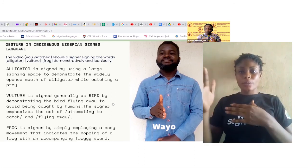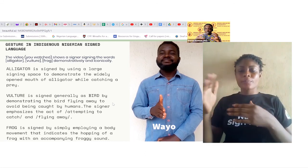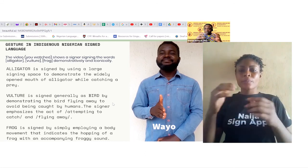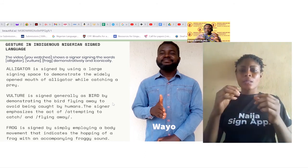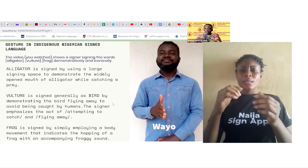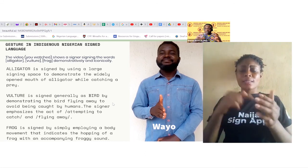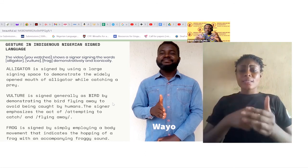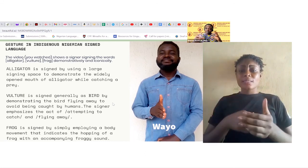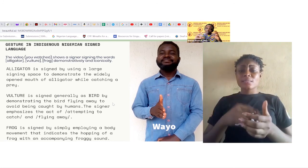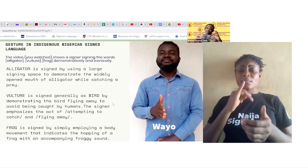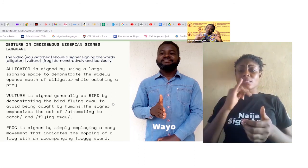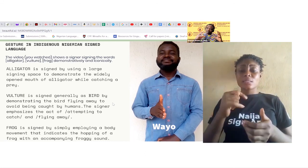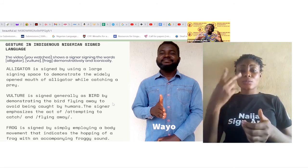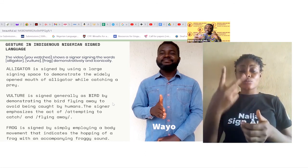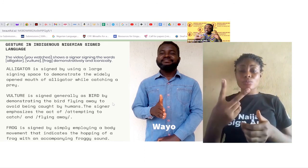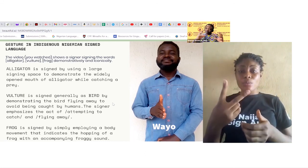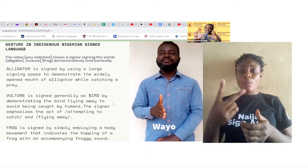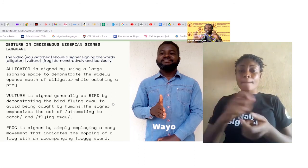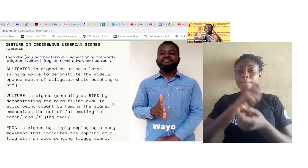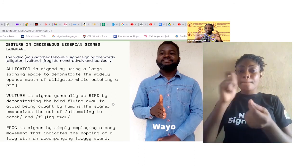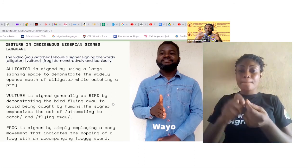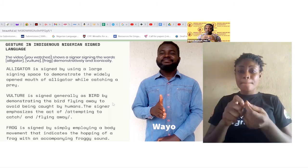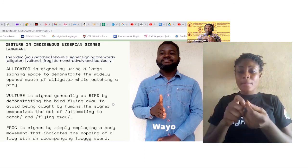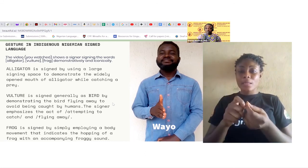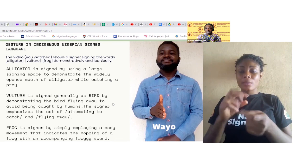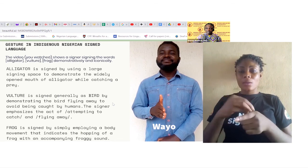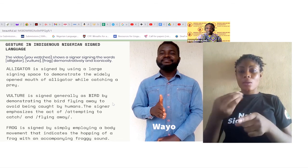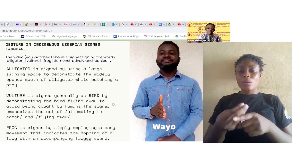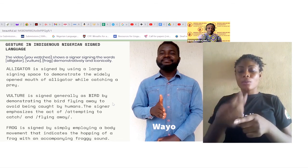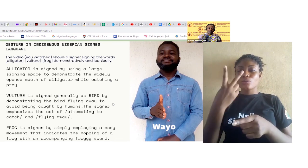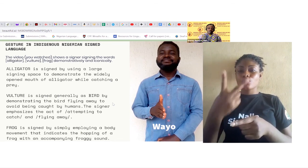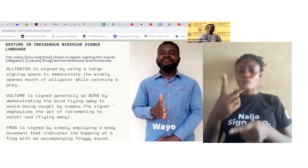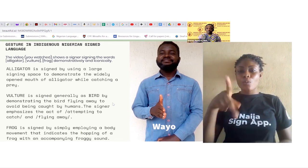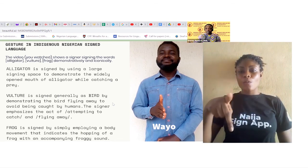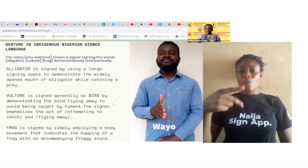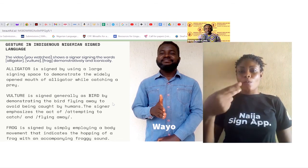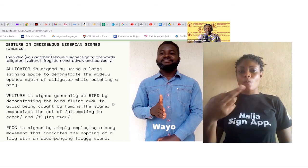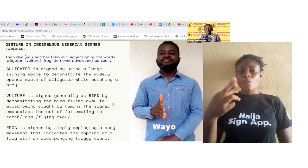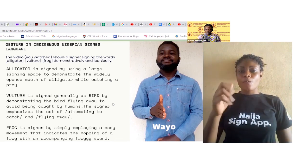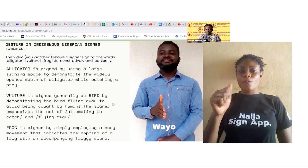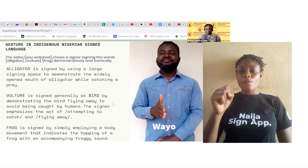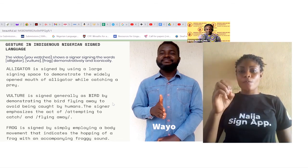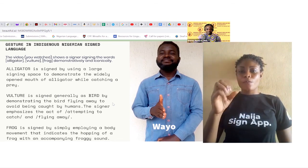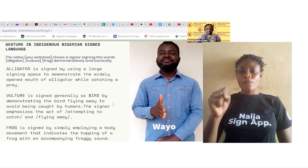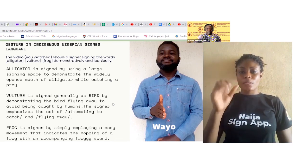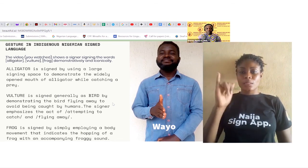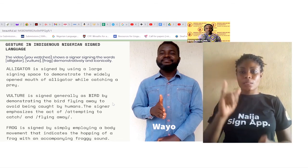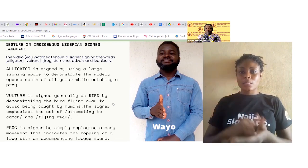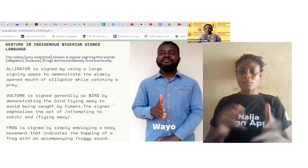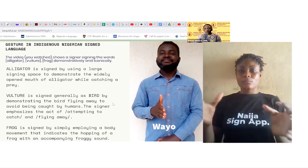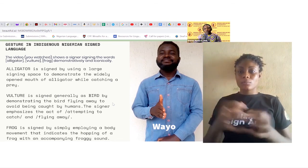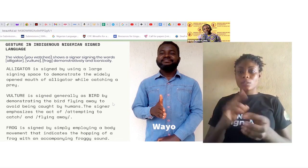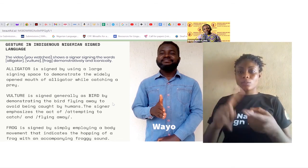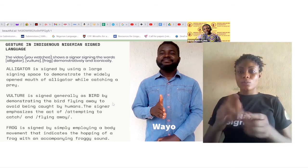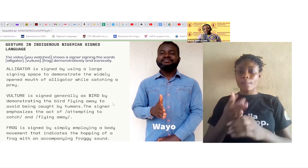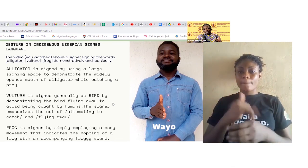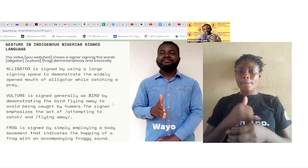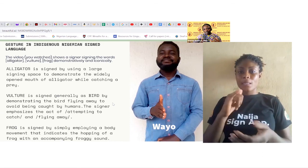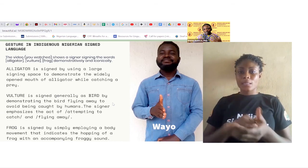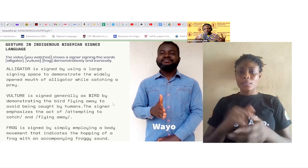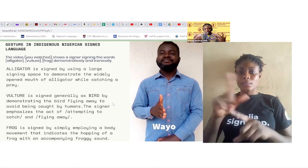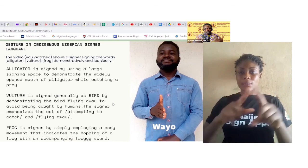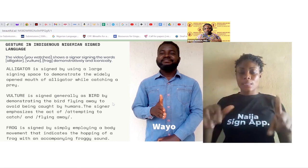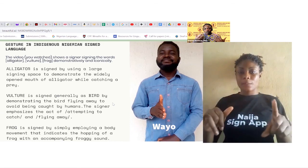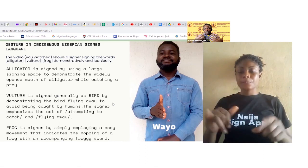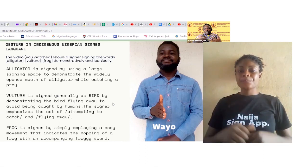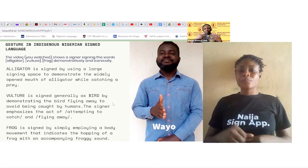main uh will I say phrases that combined to make that signing. Frog is signed by simply employing a